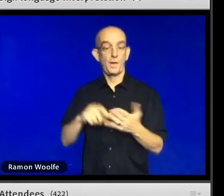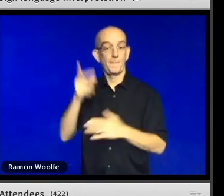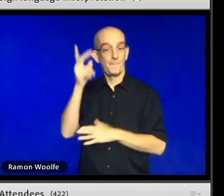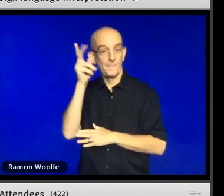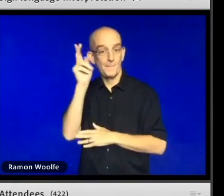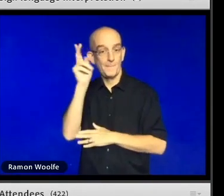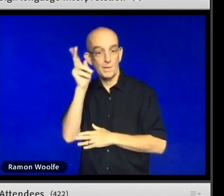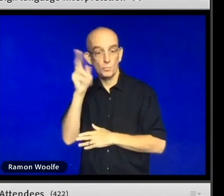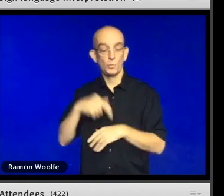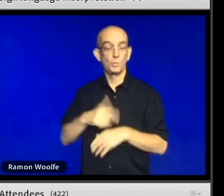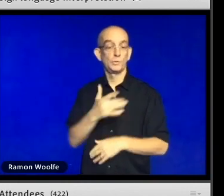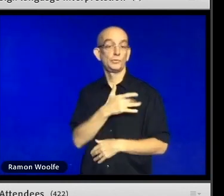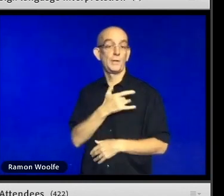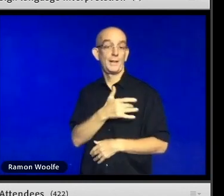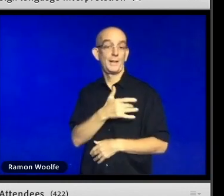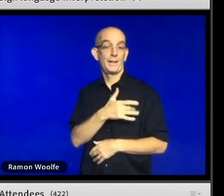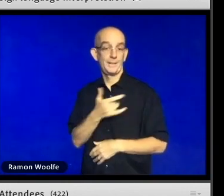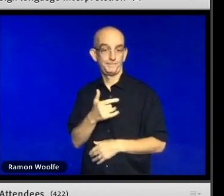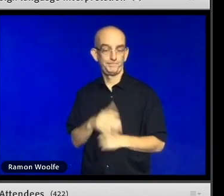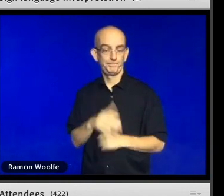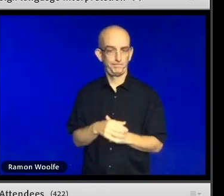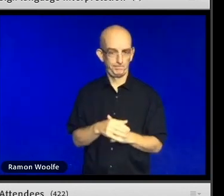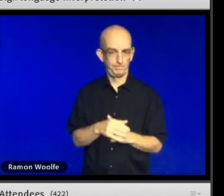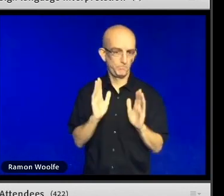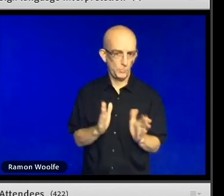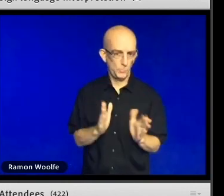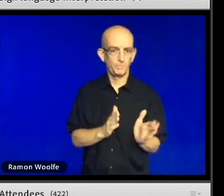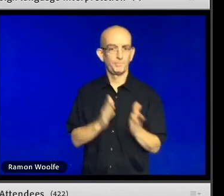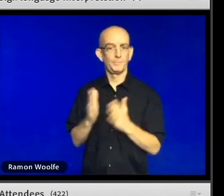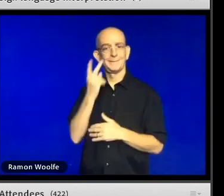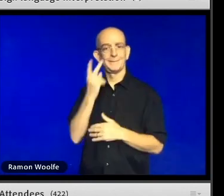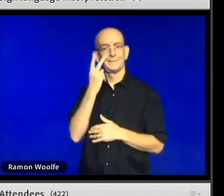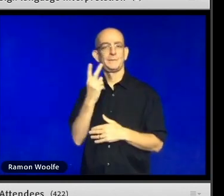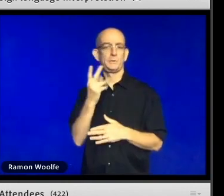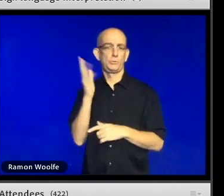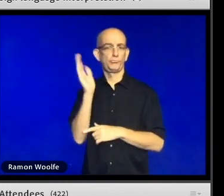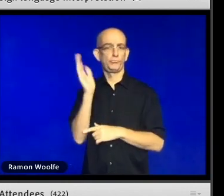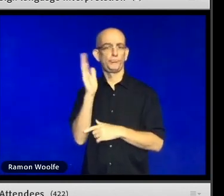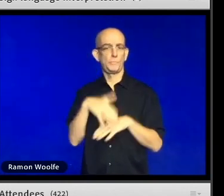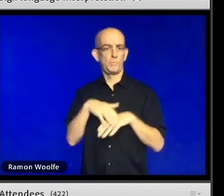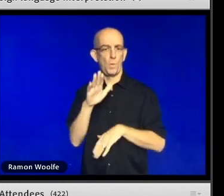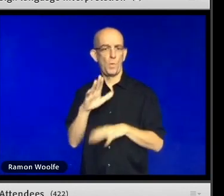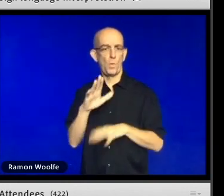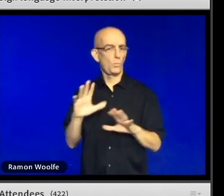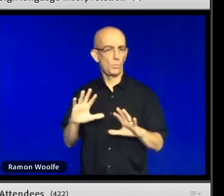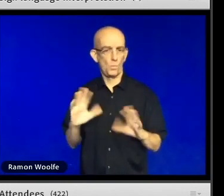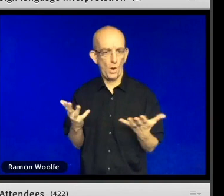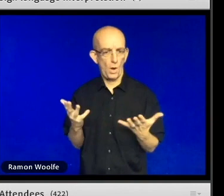just on the . Well, um, we have the second phase the data collection. In this